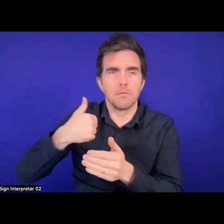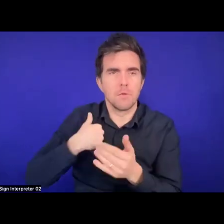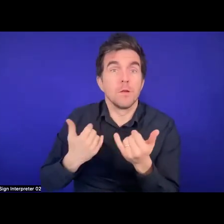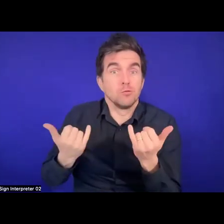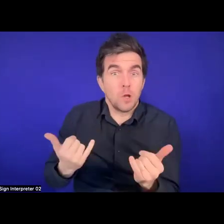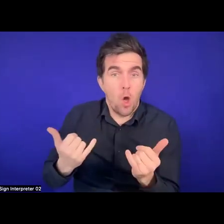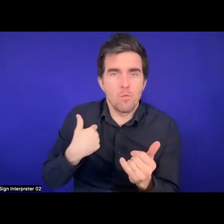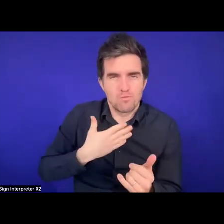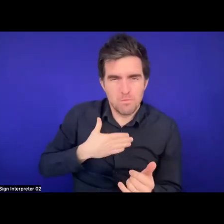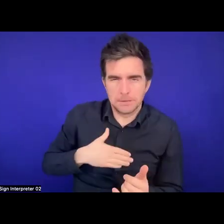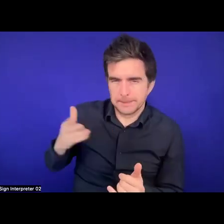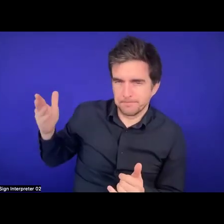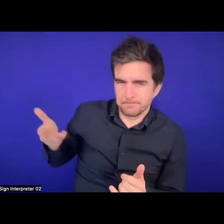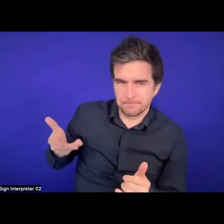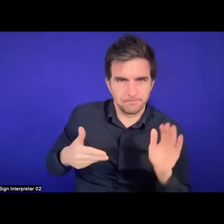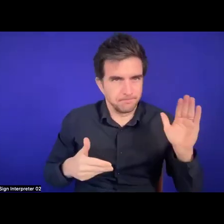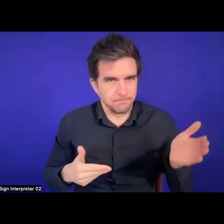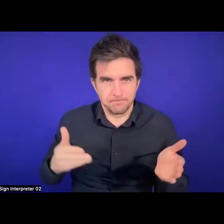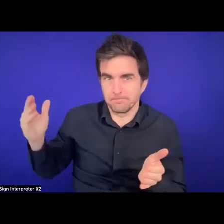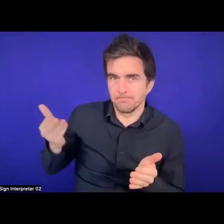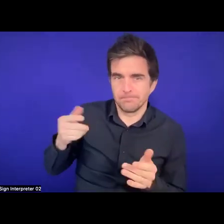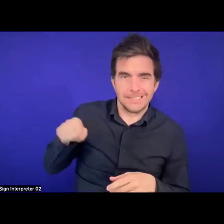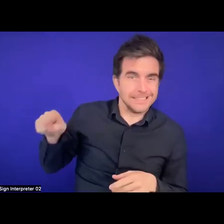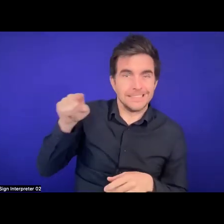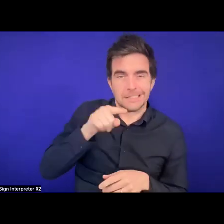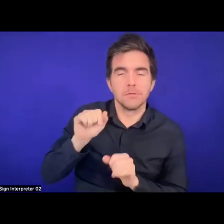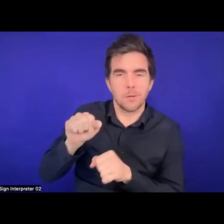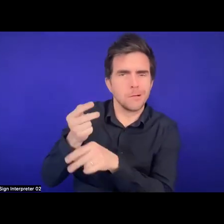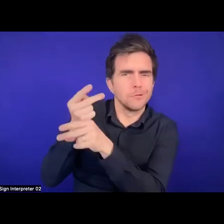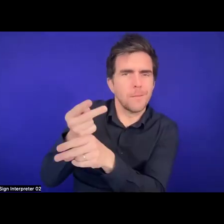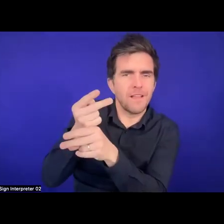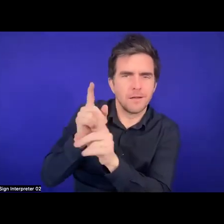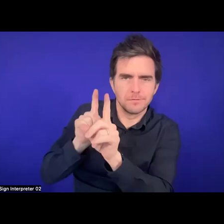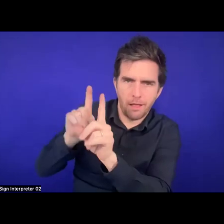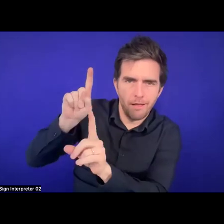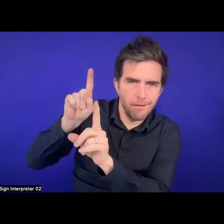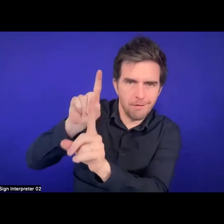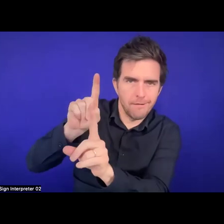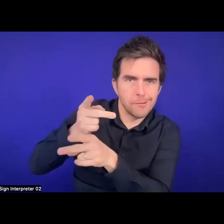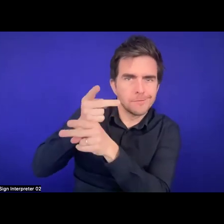open to accepting prepared fellows in their employing organisations. I am going to